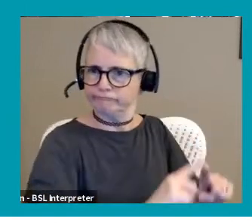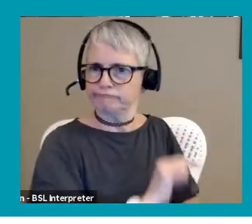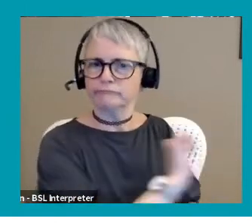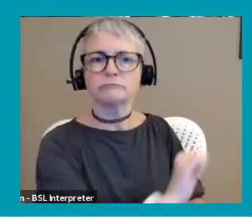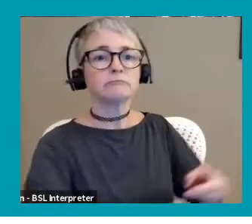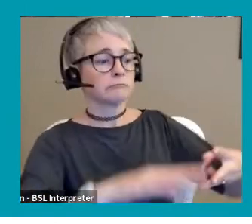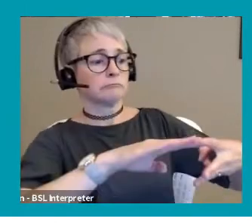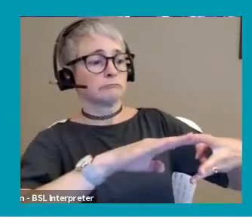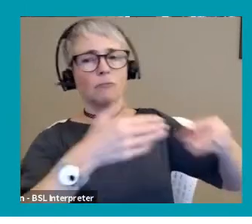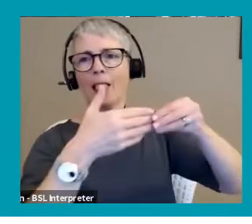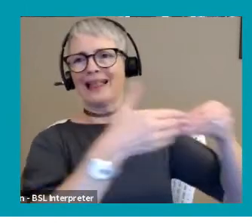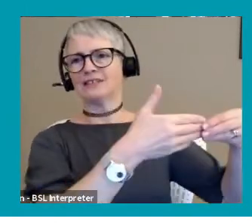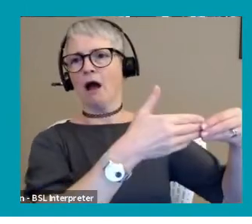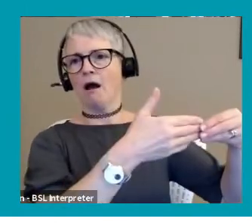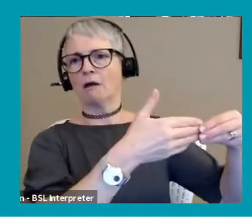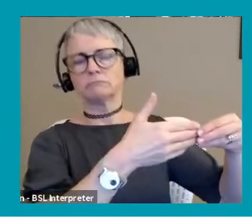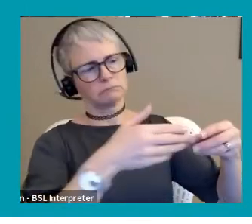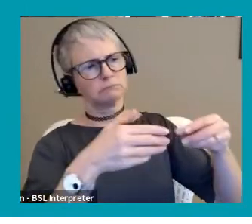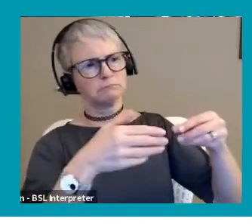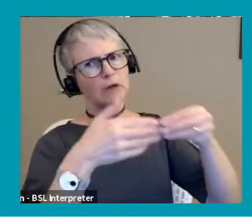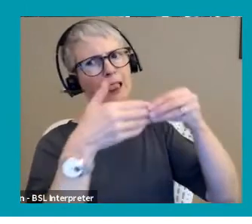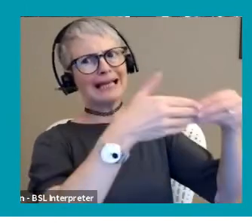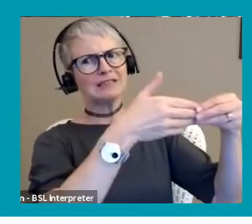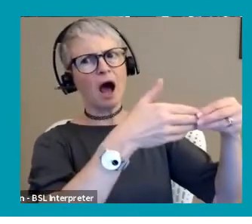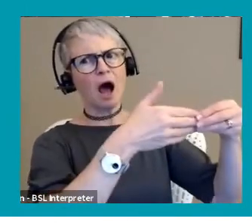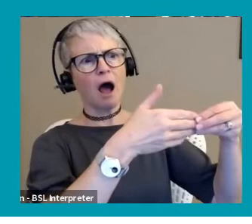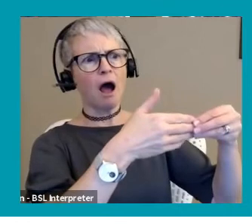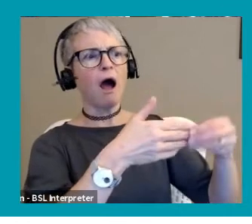Those are held to a higher standard and they are accredited every 3 years